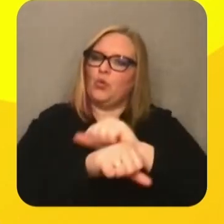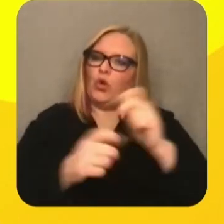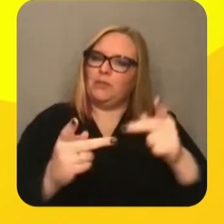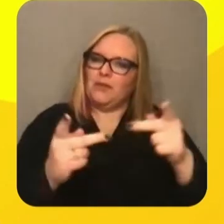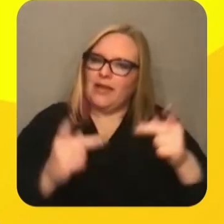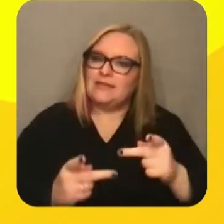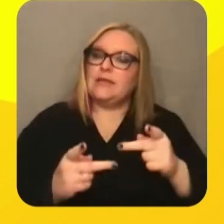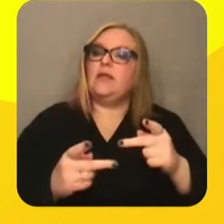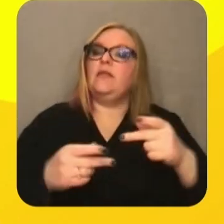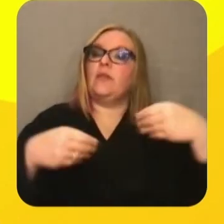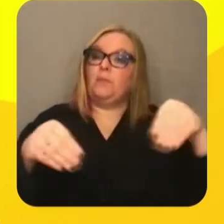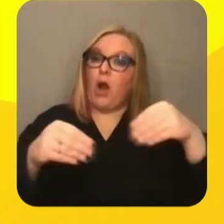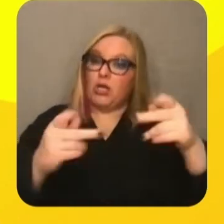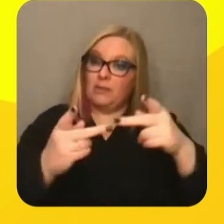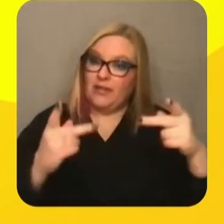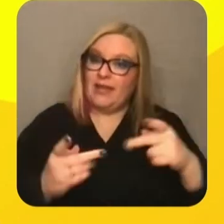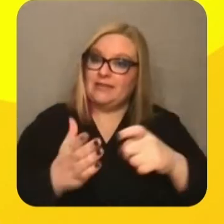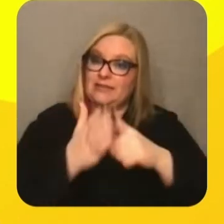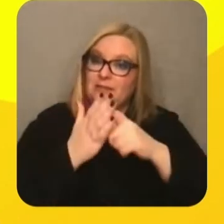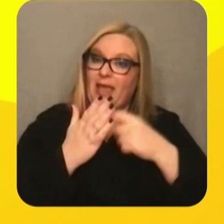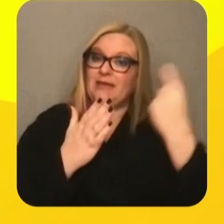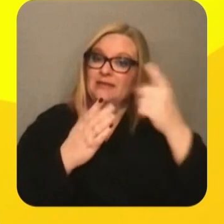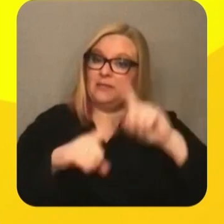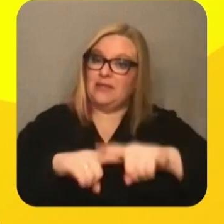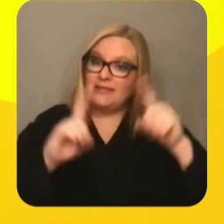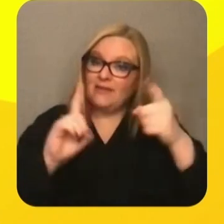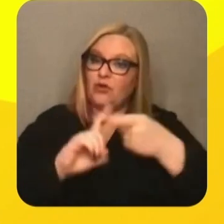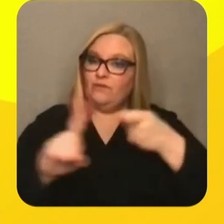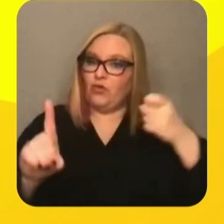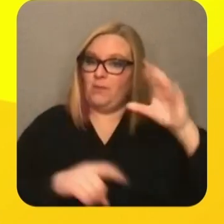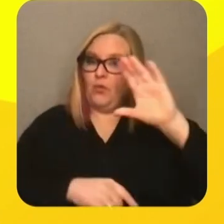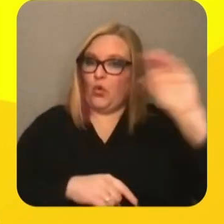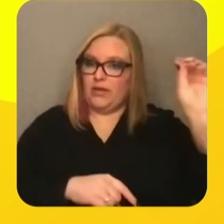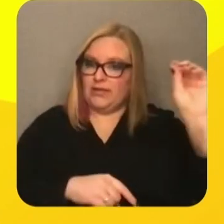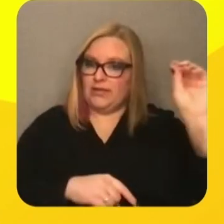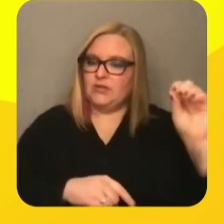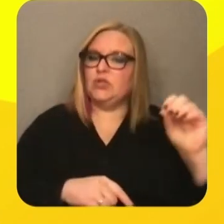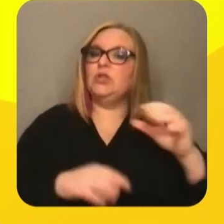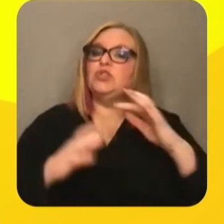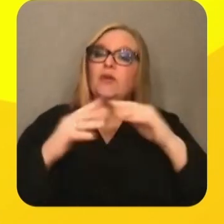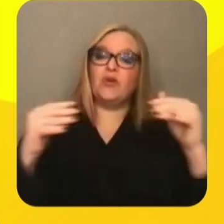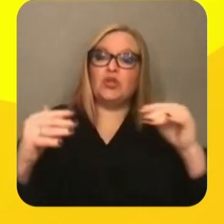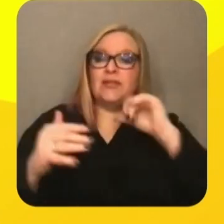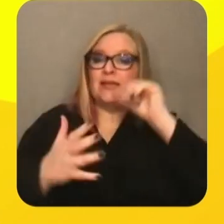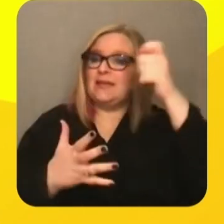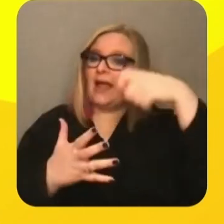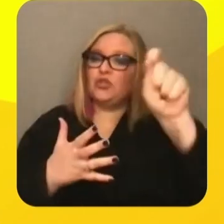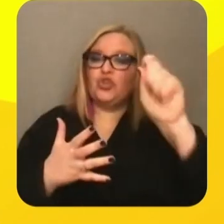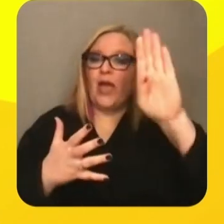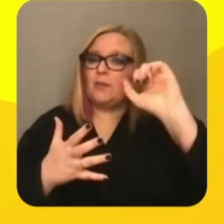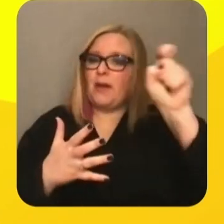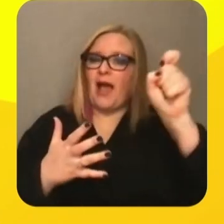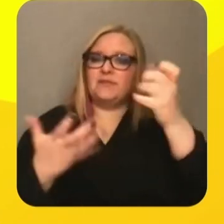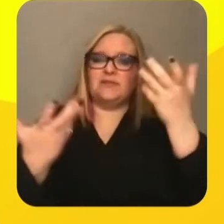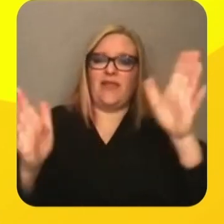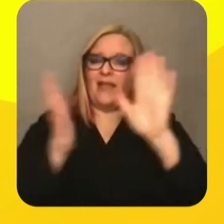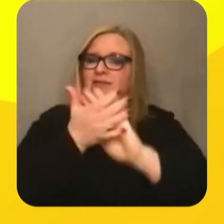different of our organizations. And so diversity is no longer the check the box because business communities